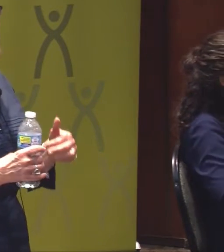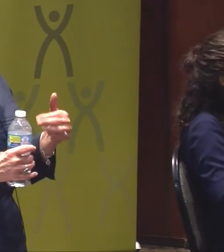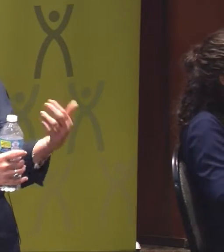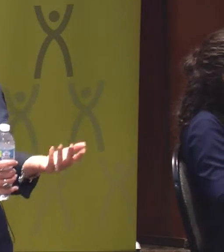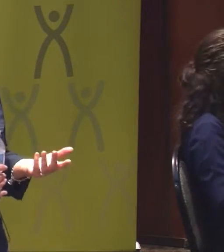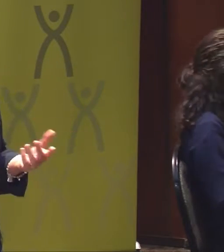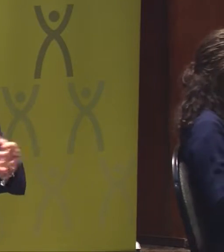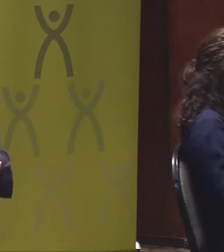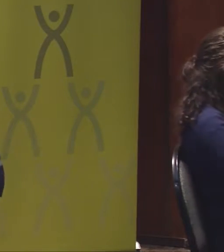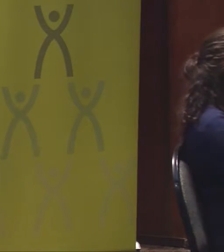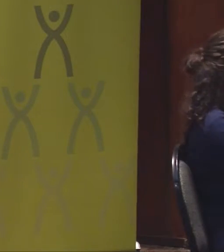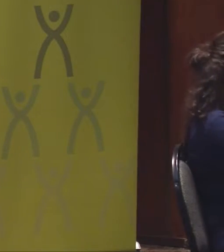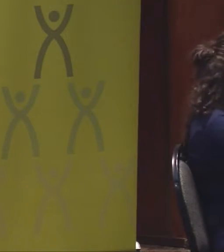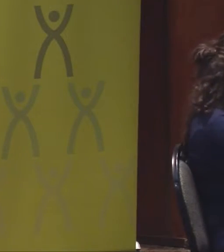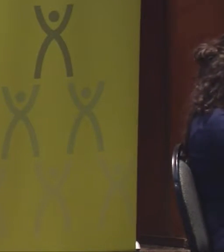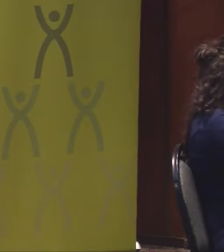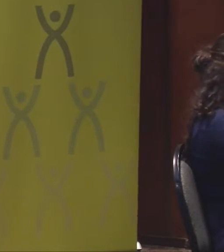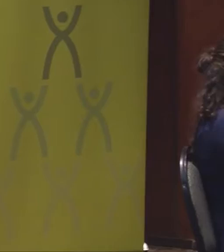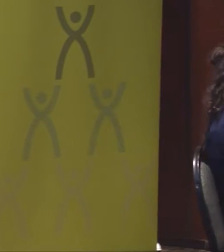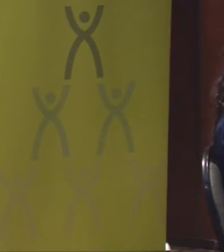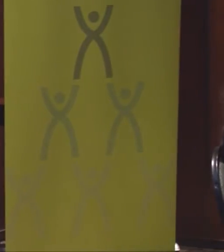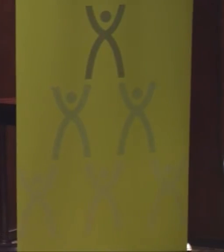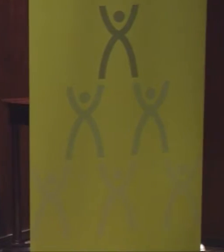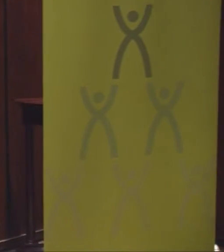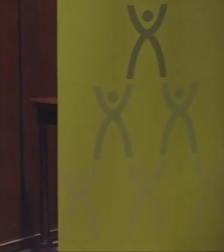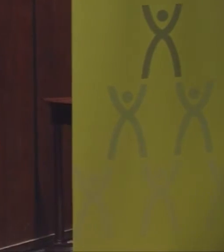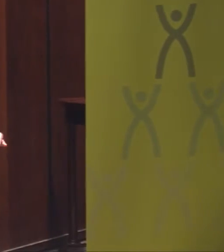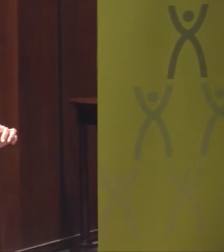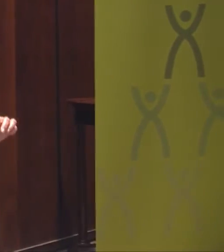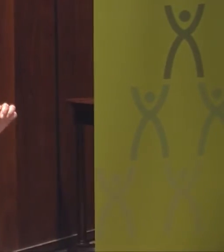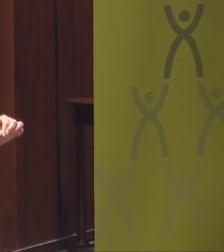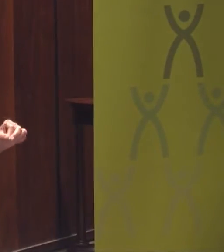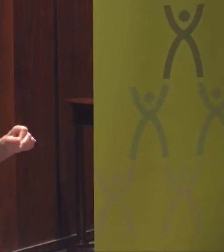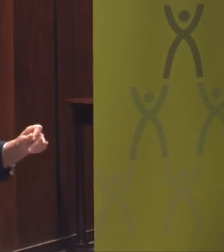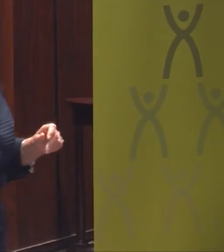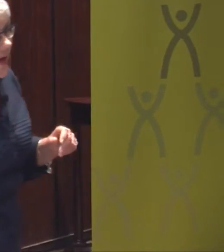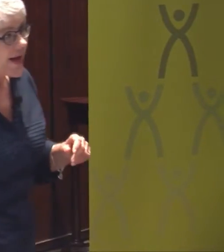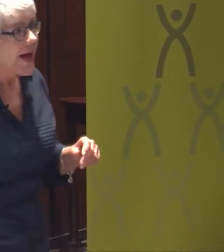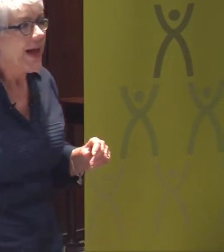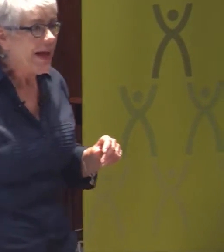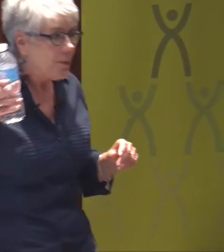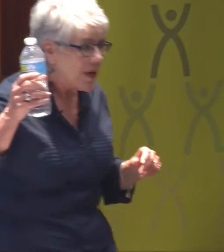It's going to take some communication and some careful planning and it's like, "Okay,